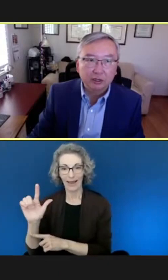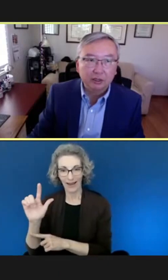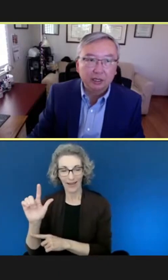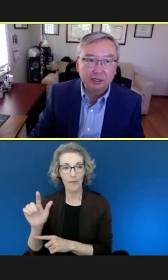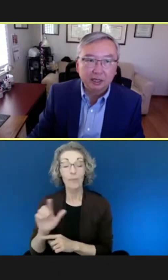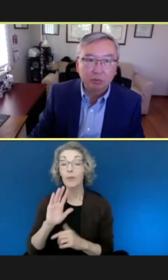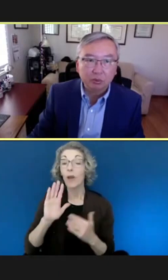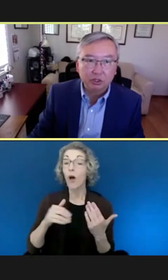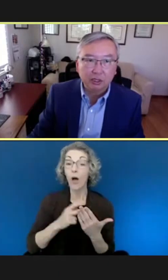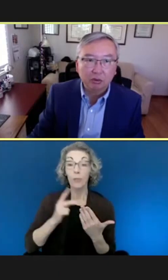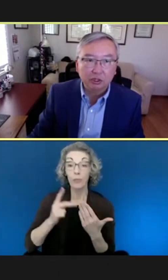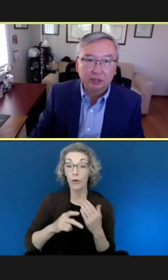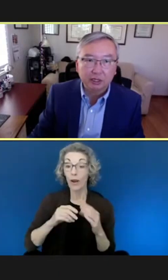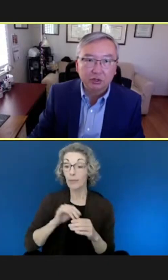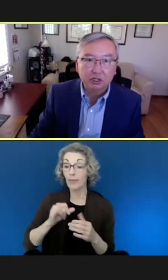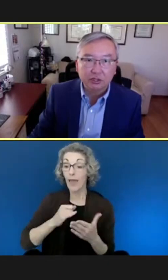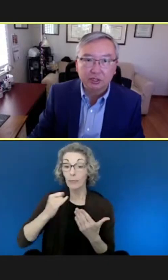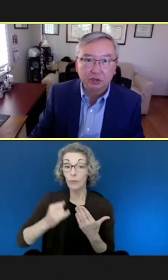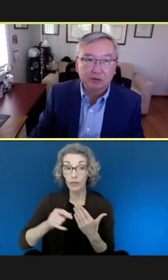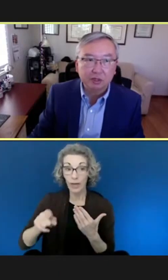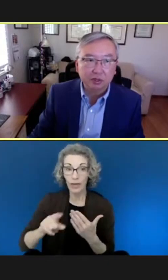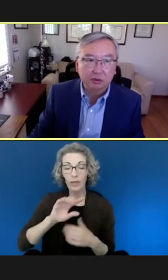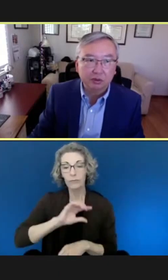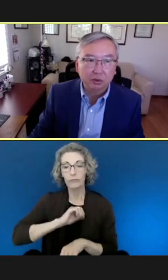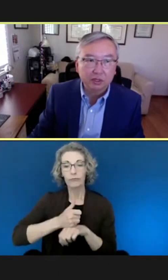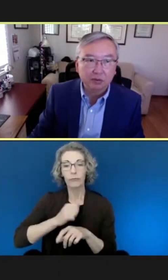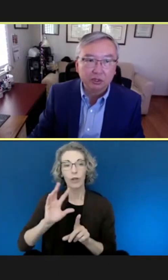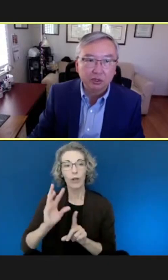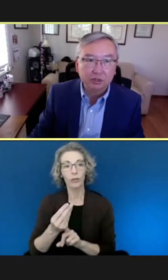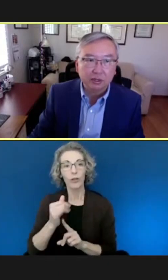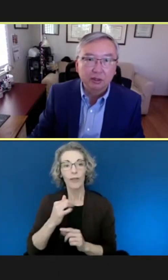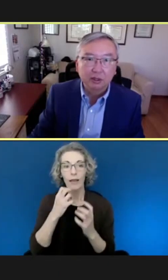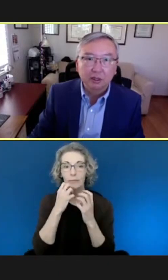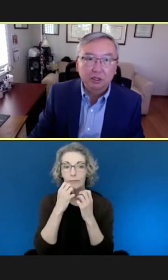treasures the strengths of neurodiverse individuals.